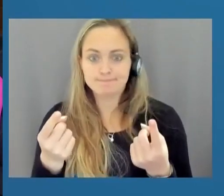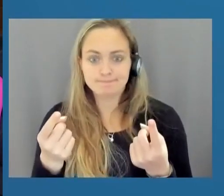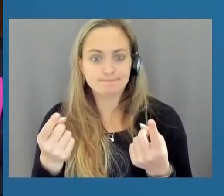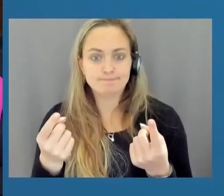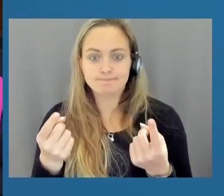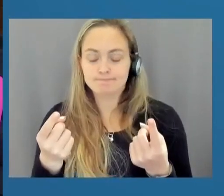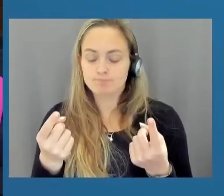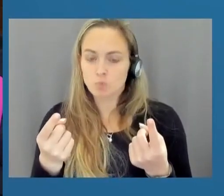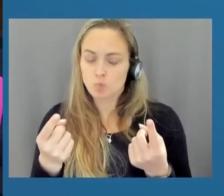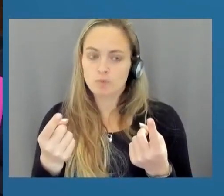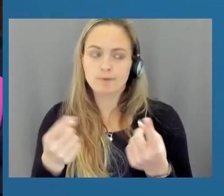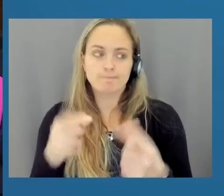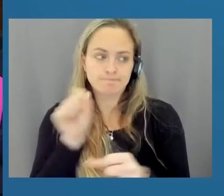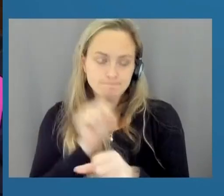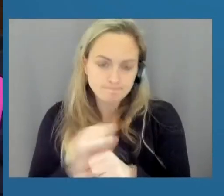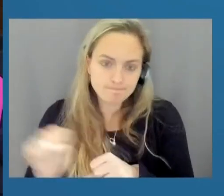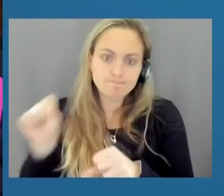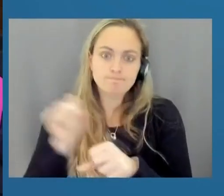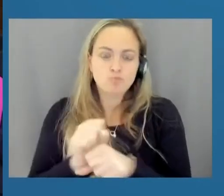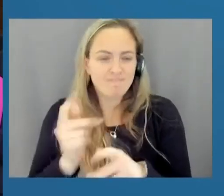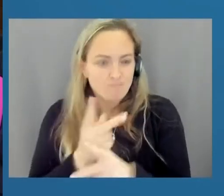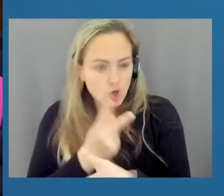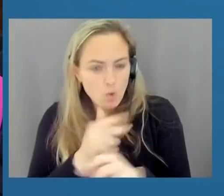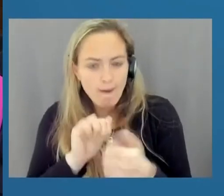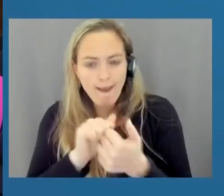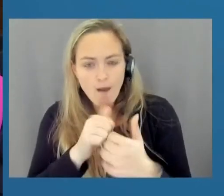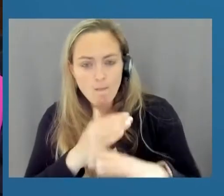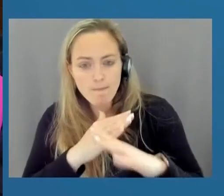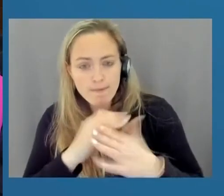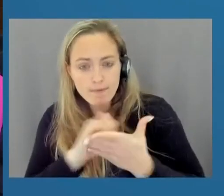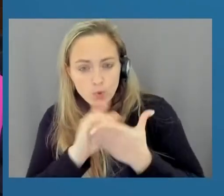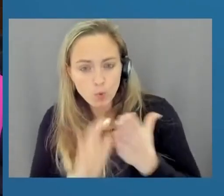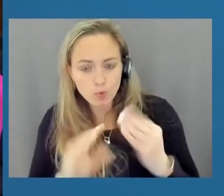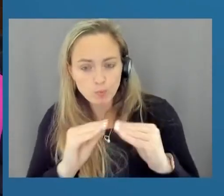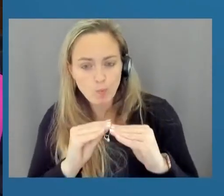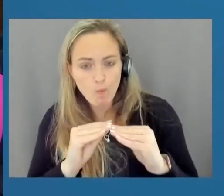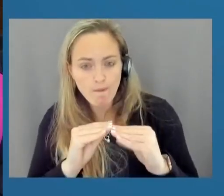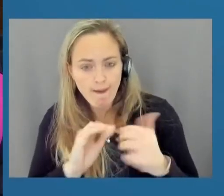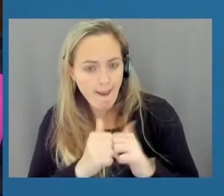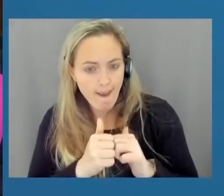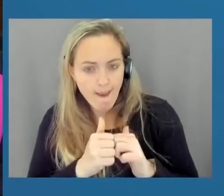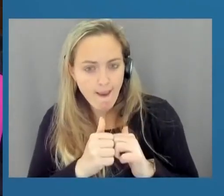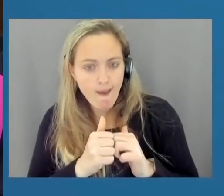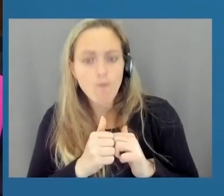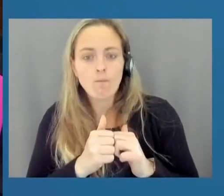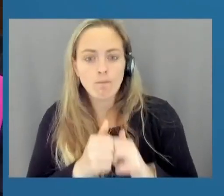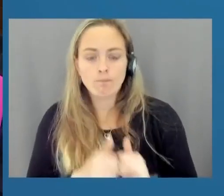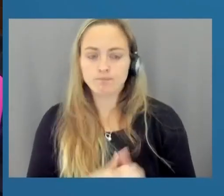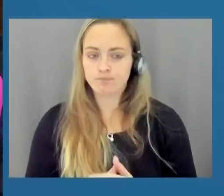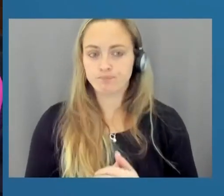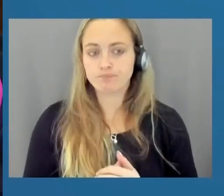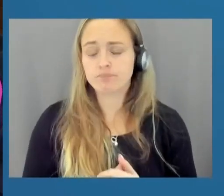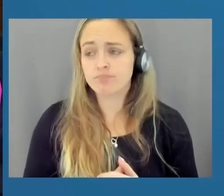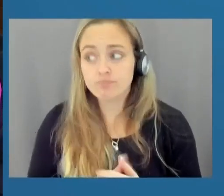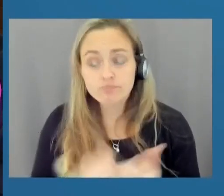diligent and trying to find ways that we can protect New Yorkers even more. And while we had enormous success with those initiatives,